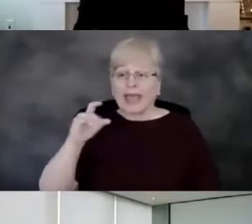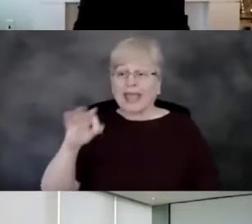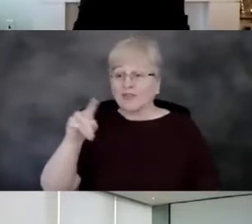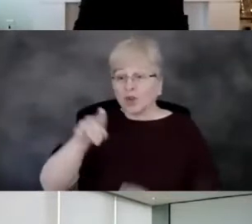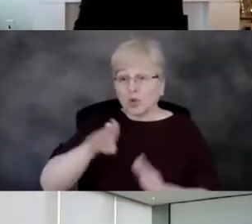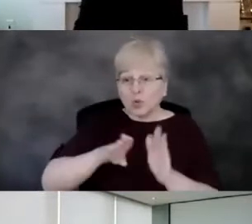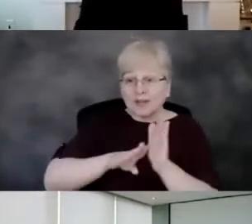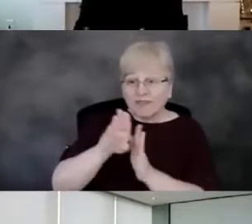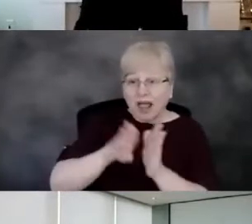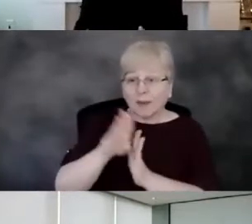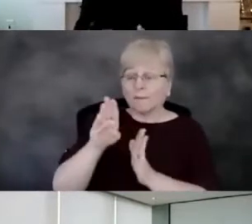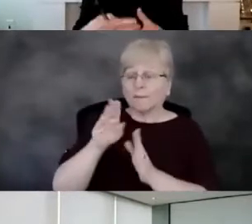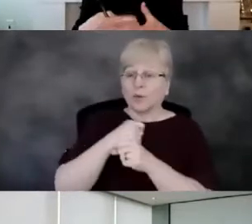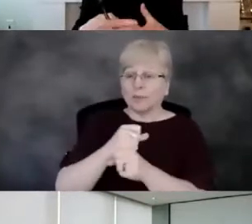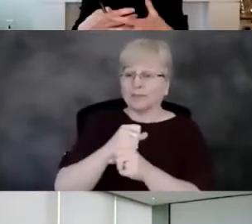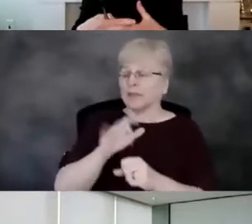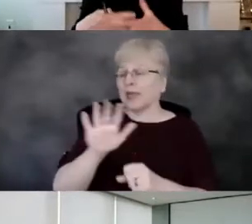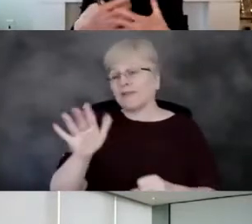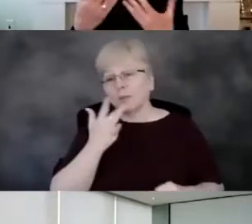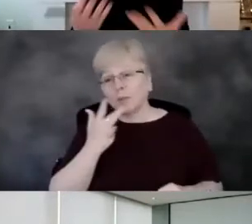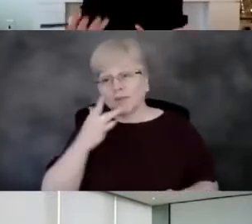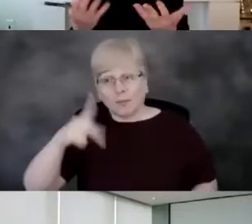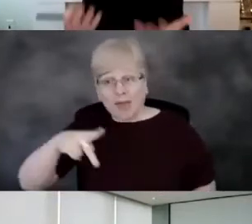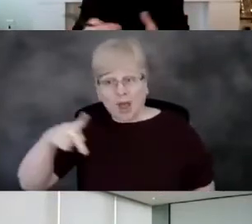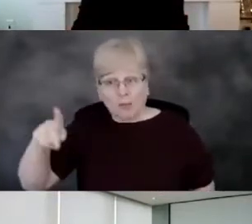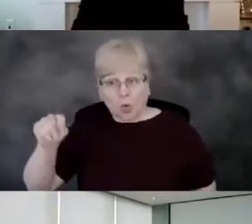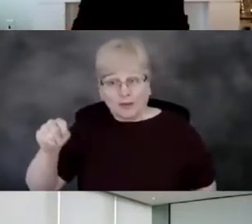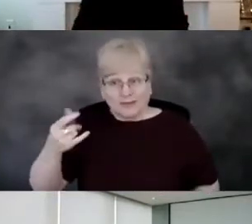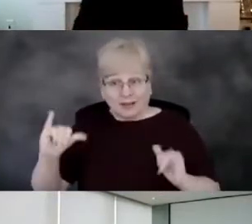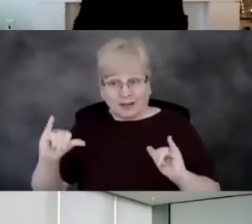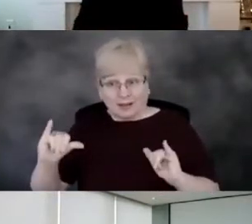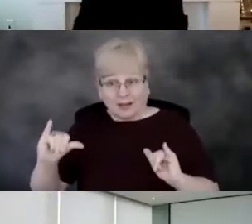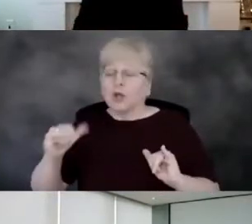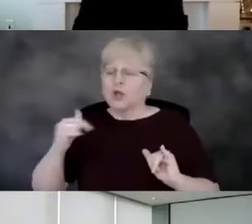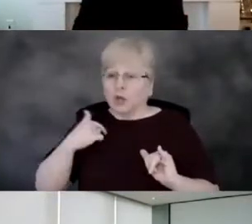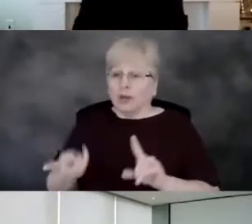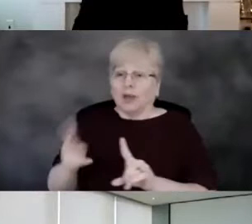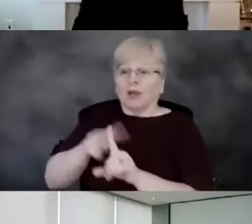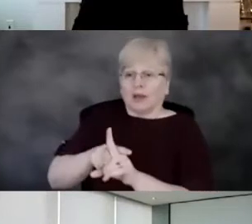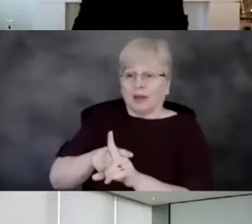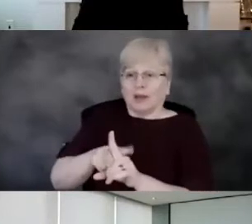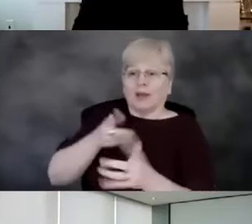to use PowerPoint, you can use the interactive presentation in that way.